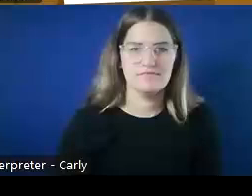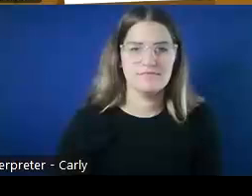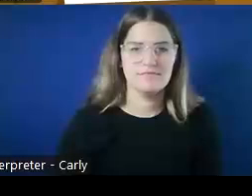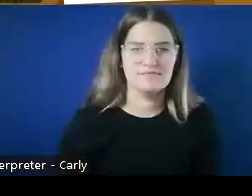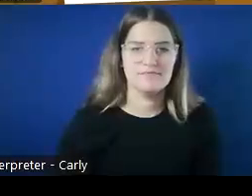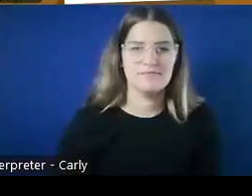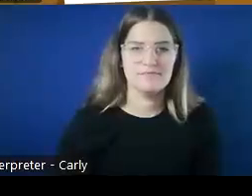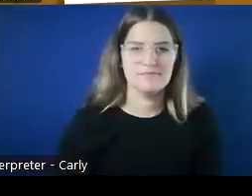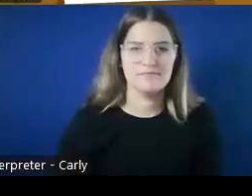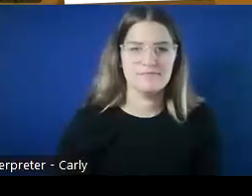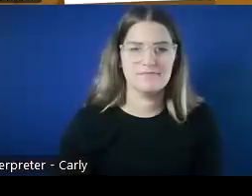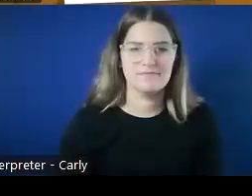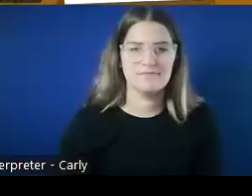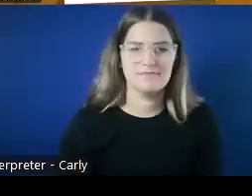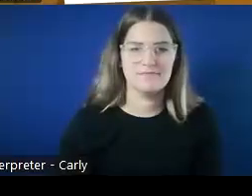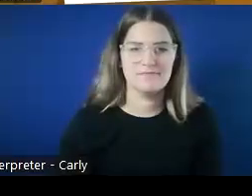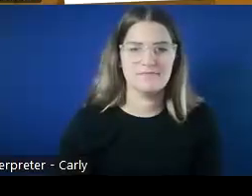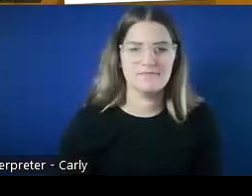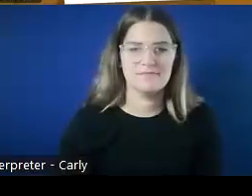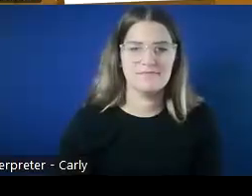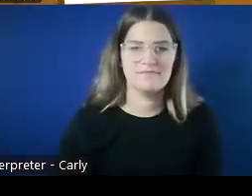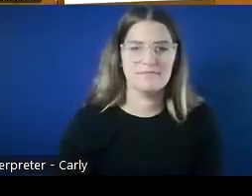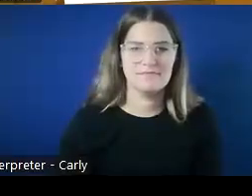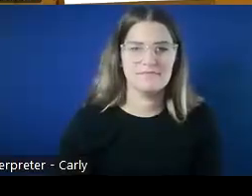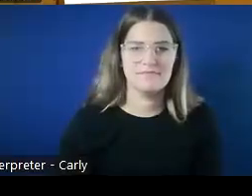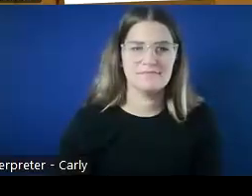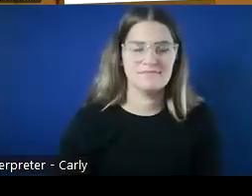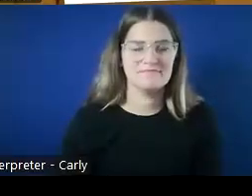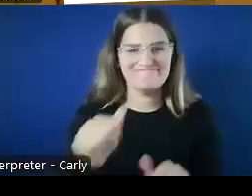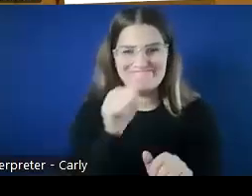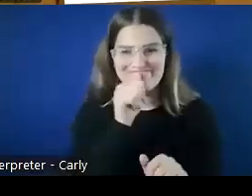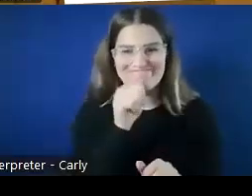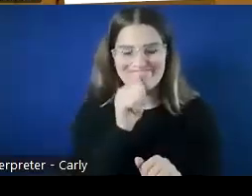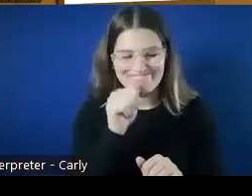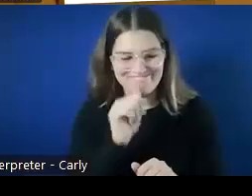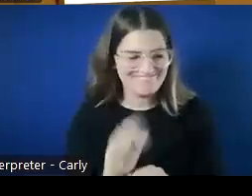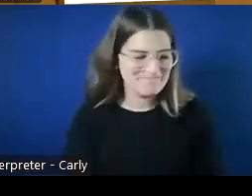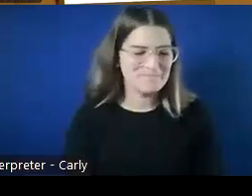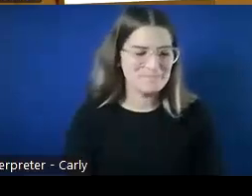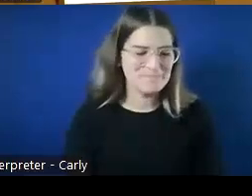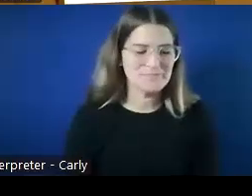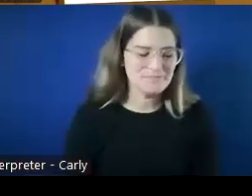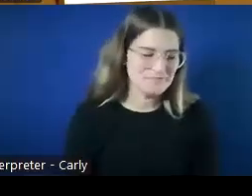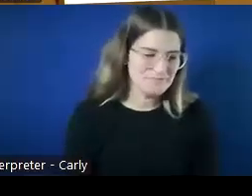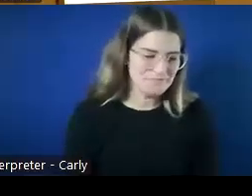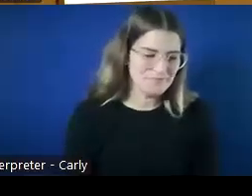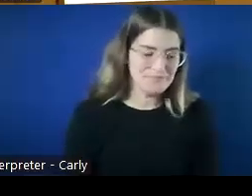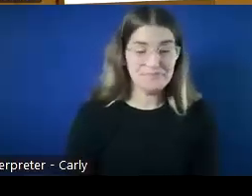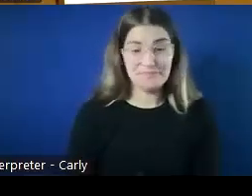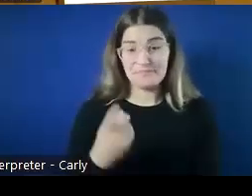hey I just have to wait I had to be patient um so um it's really been a partnership as Mike